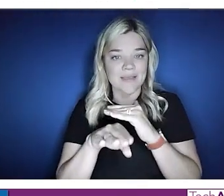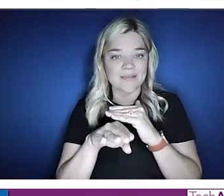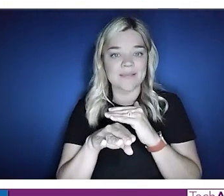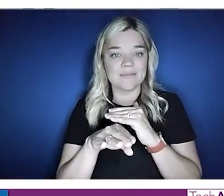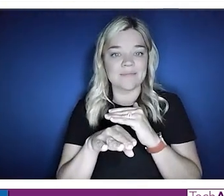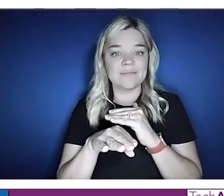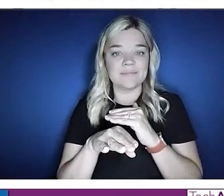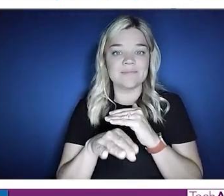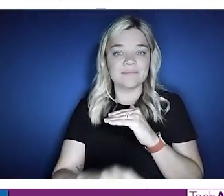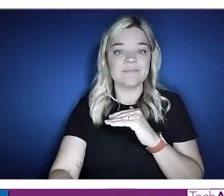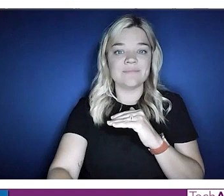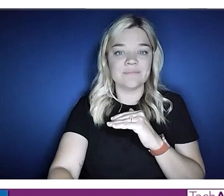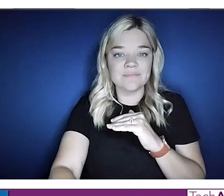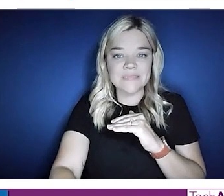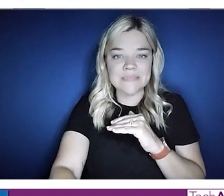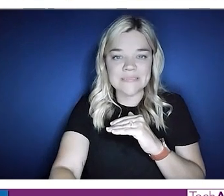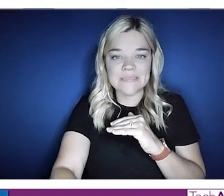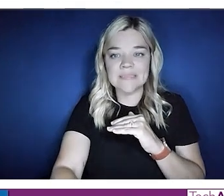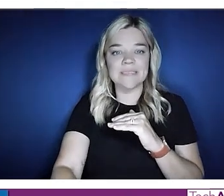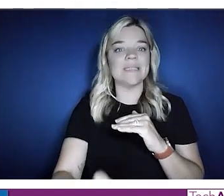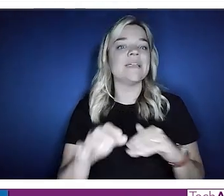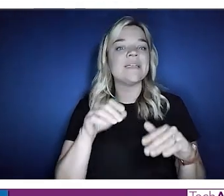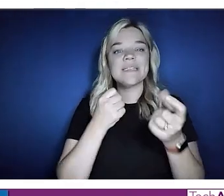access, as far as like, supporting the common